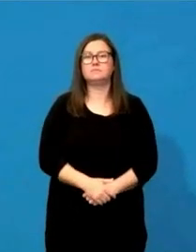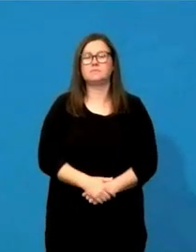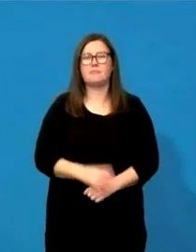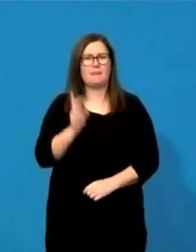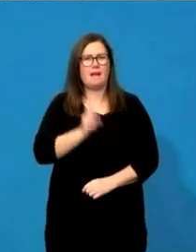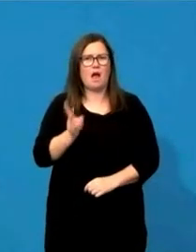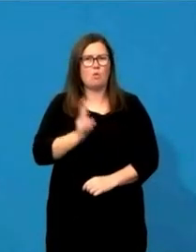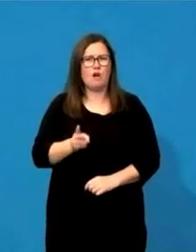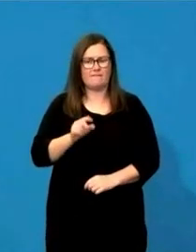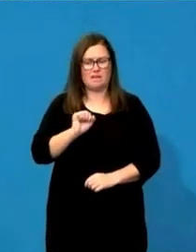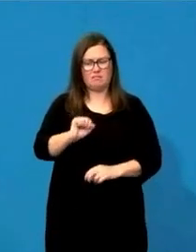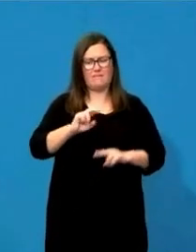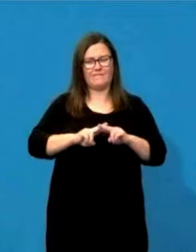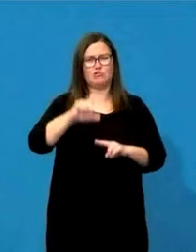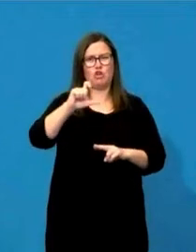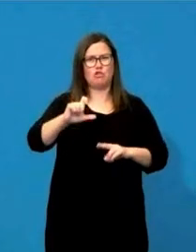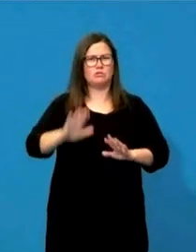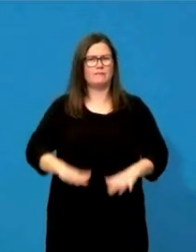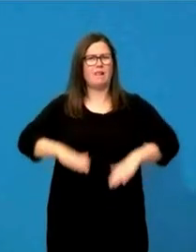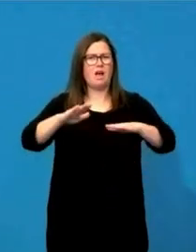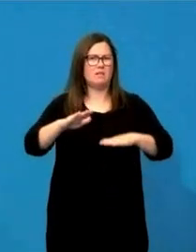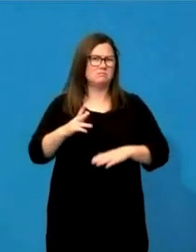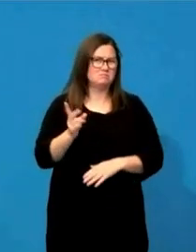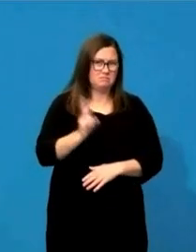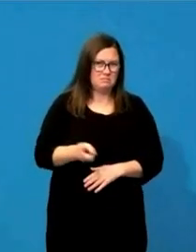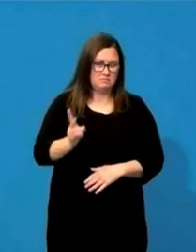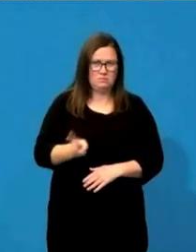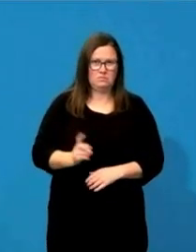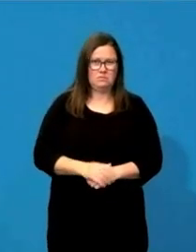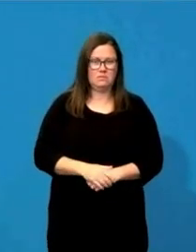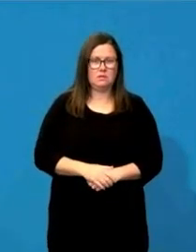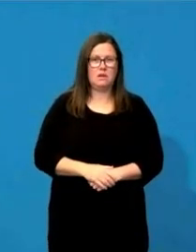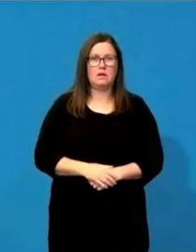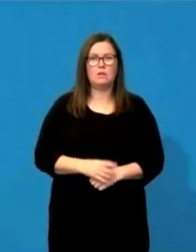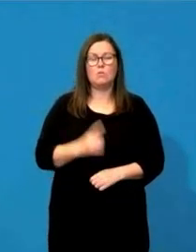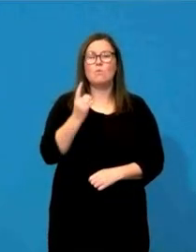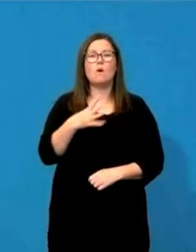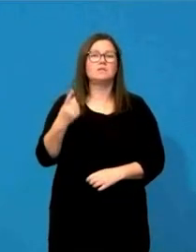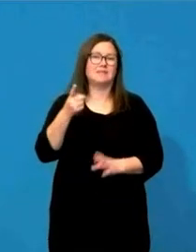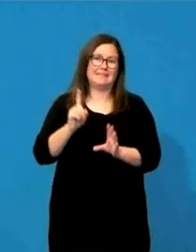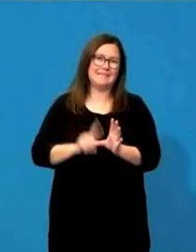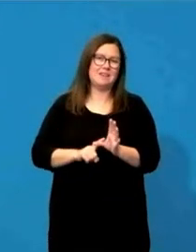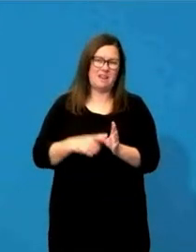Once - once a year, it would flood. Sometime it's - we'll get a really big flood